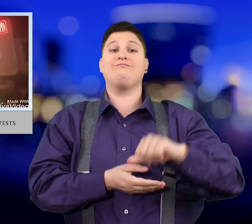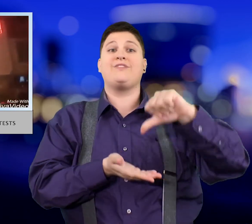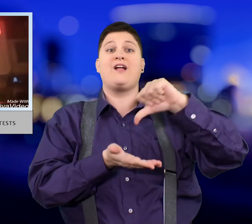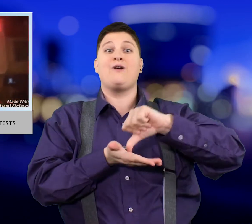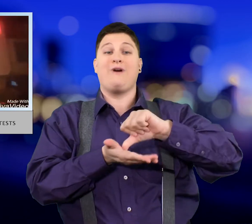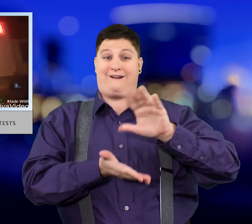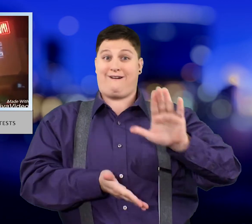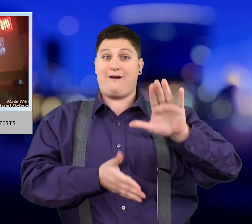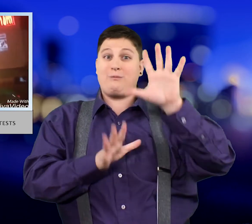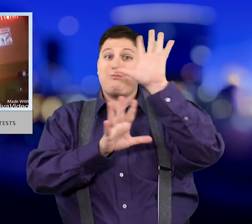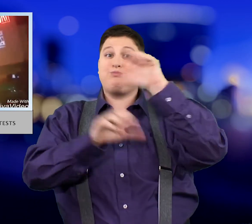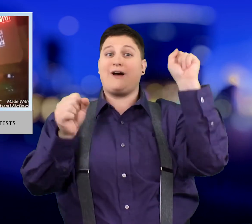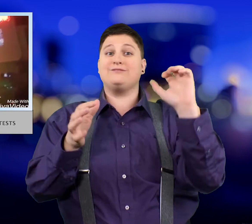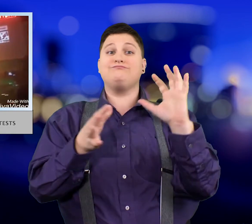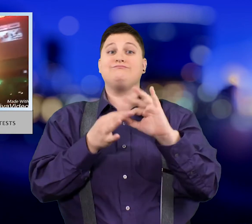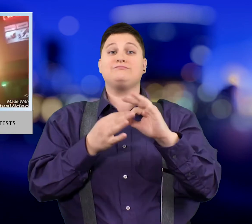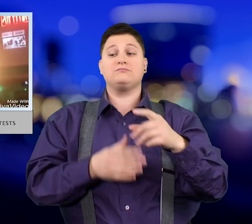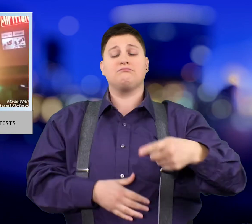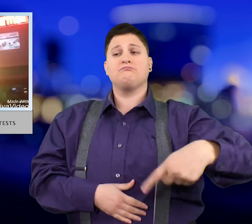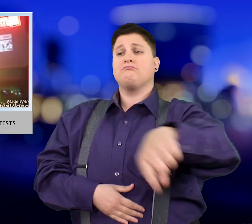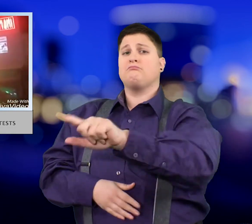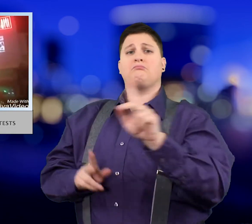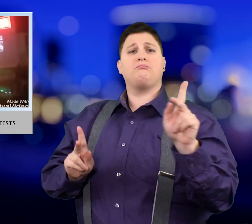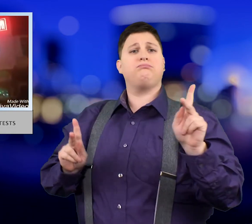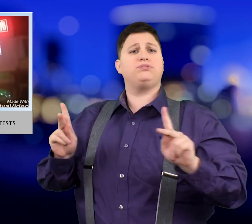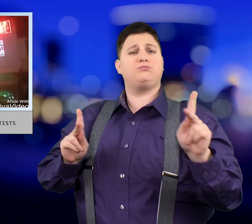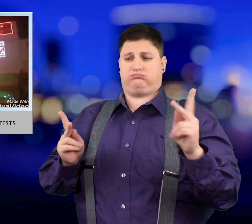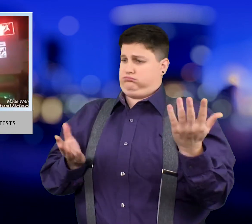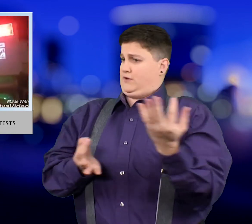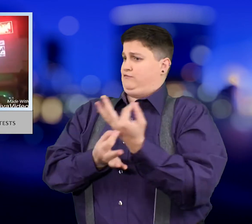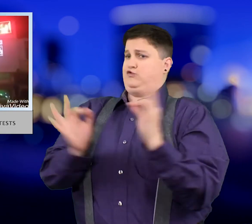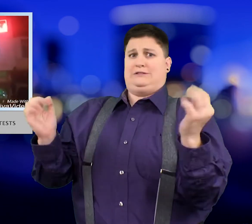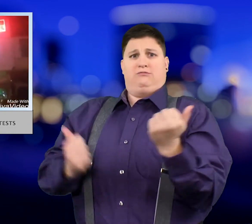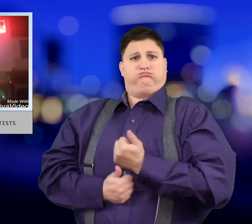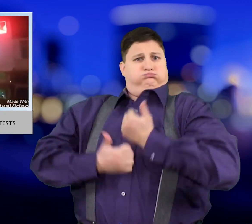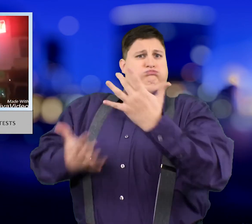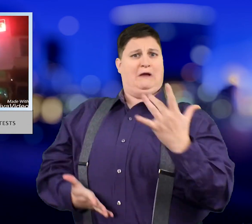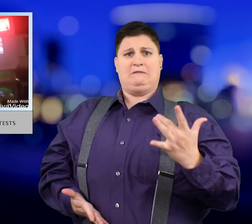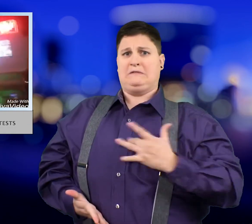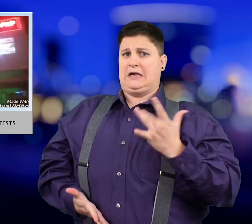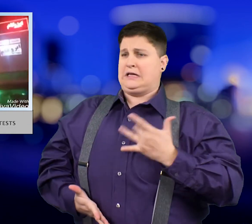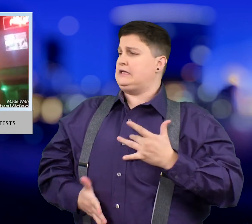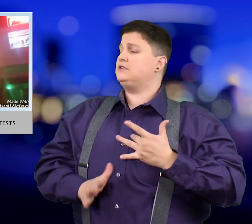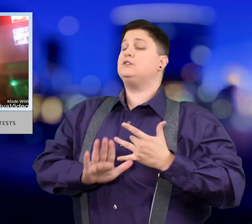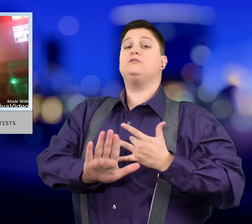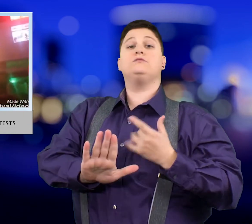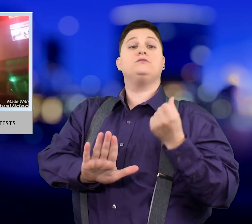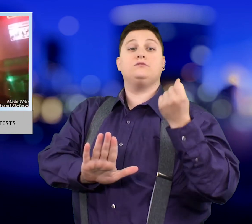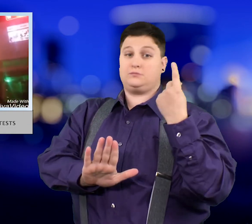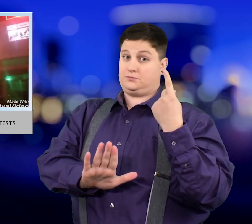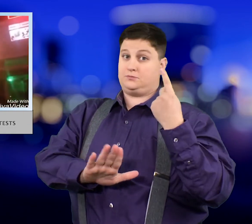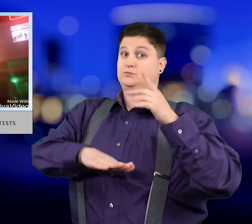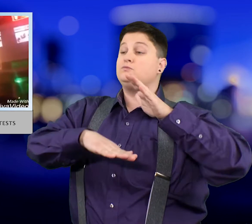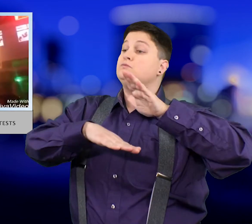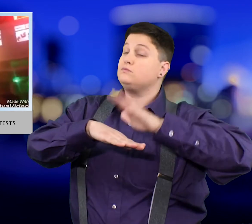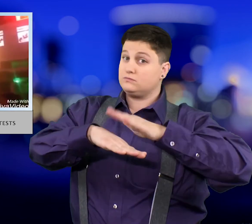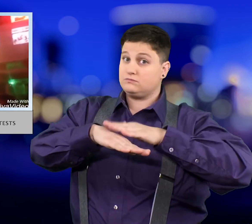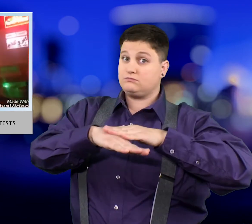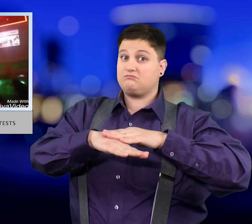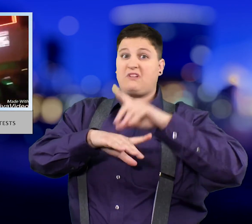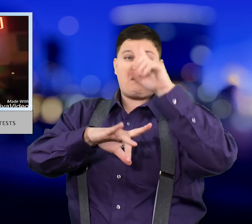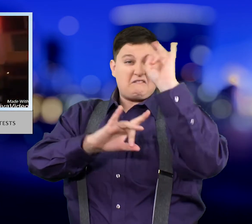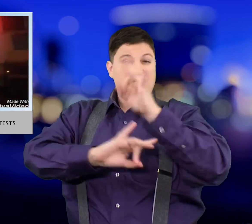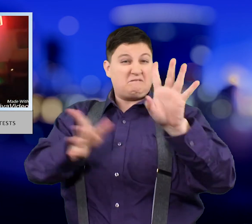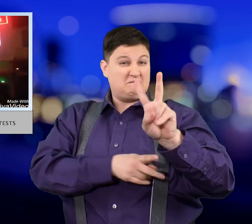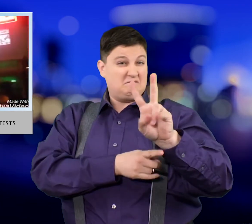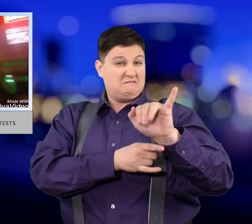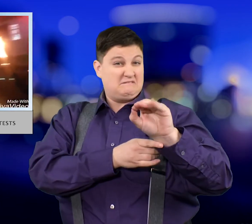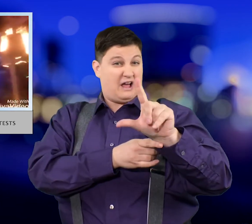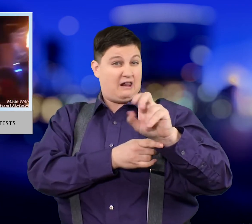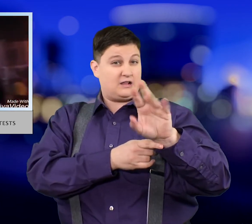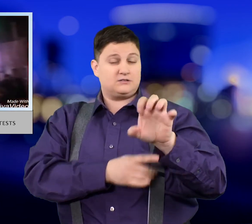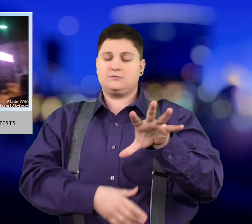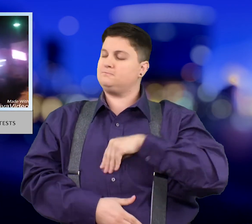Iran's president said people are free to express their feelings but warns protesters violence will not